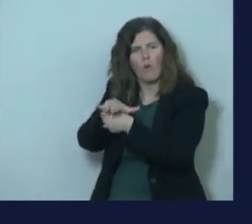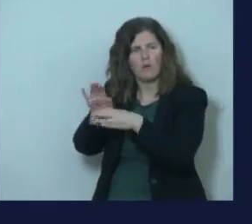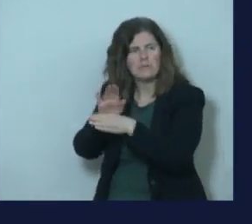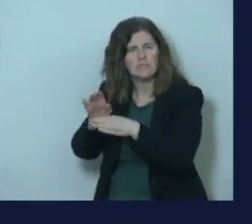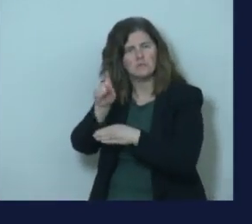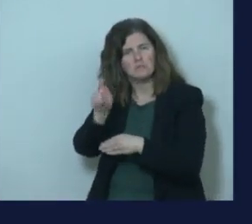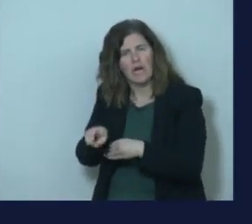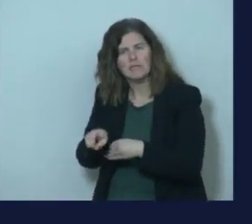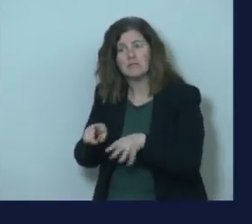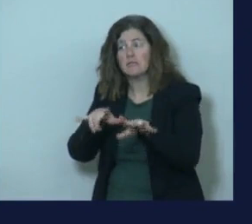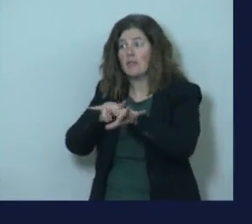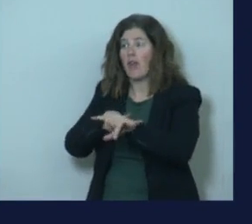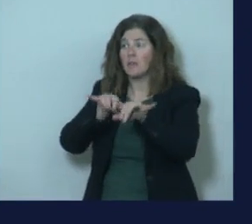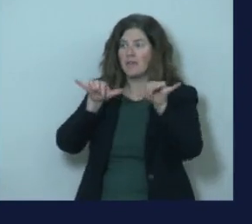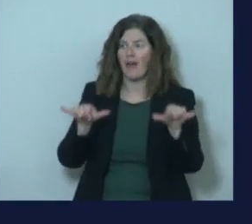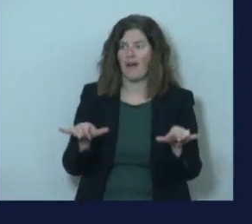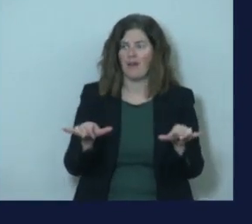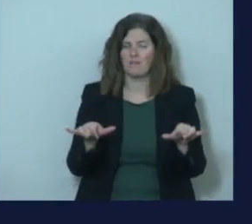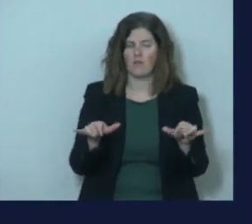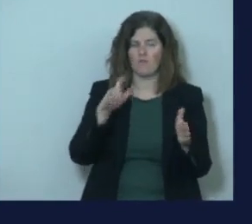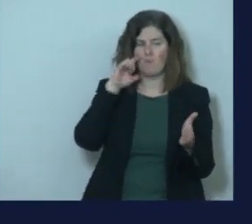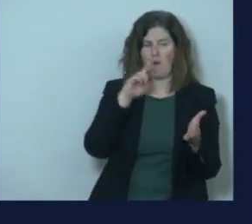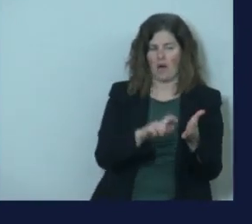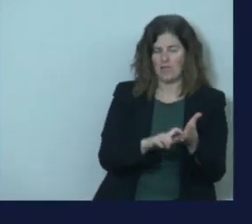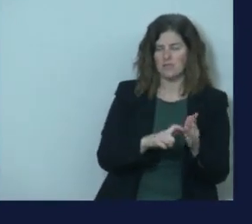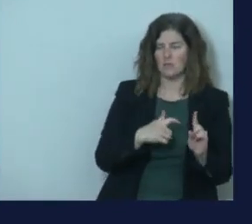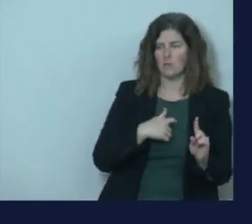THESE ARE THINGS THAT YOU DIDN’T HAVE TO DO BEFORE.